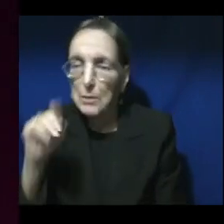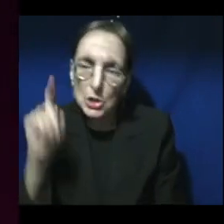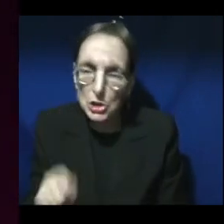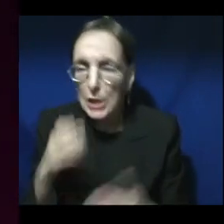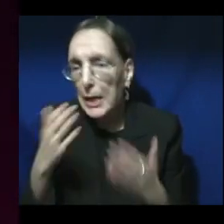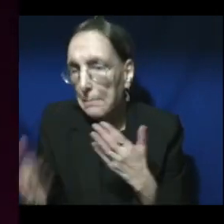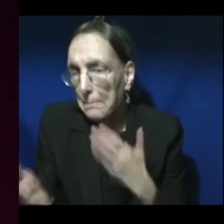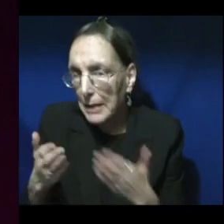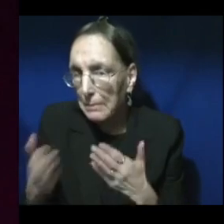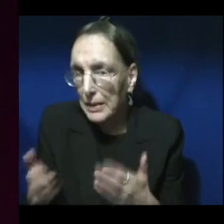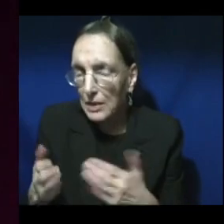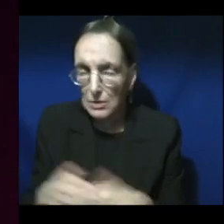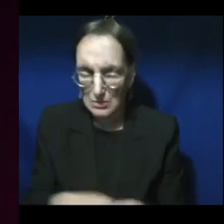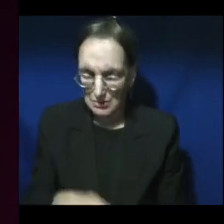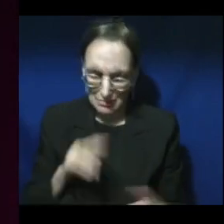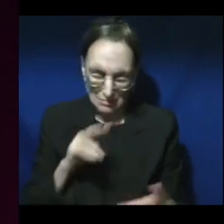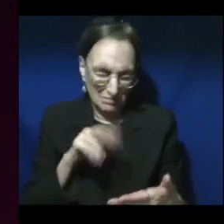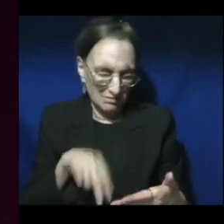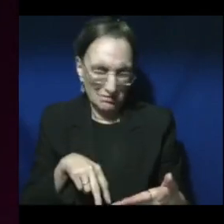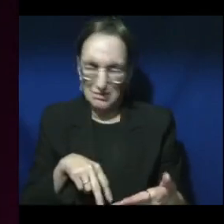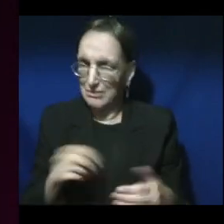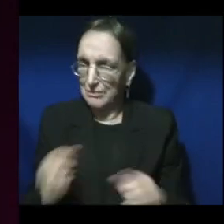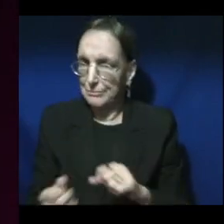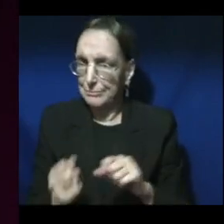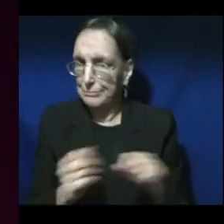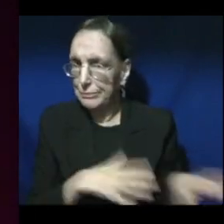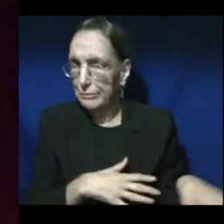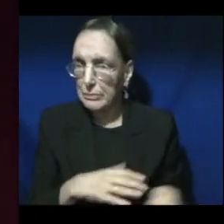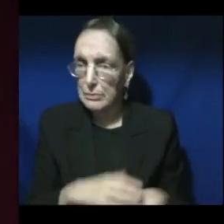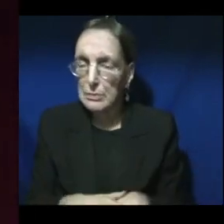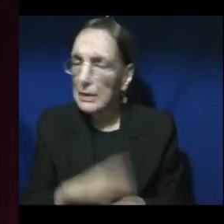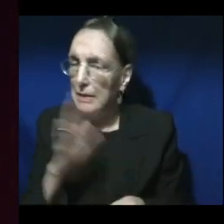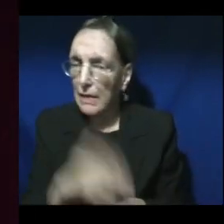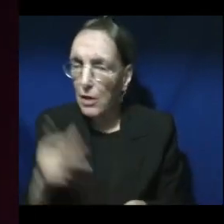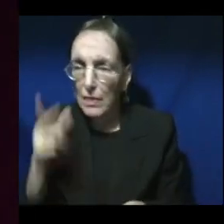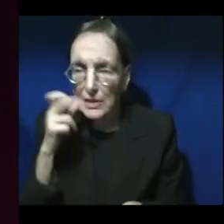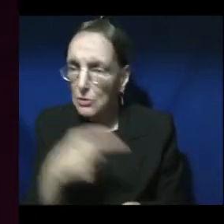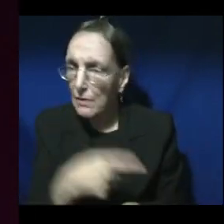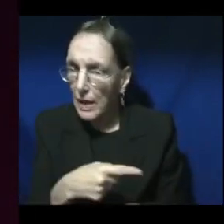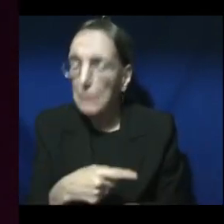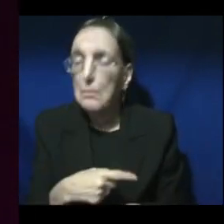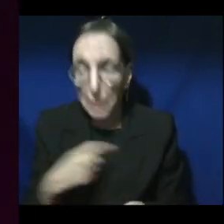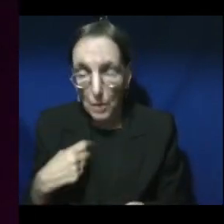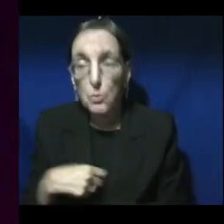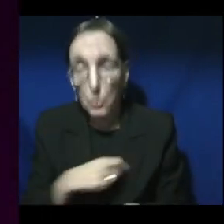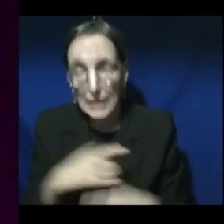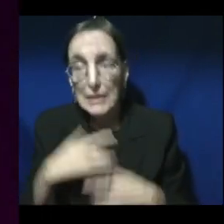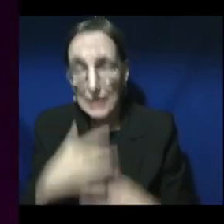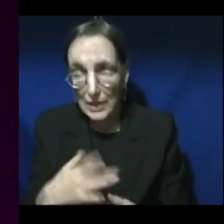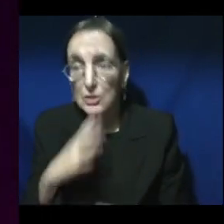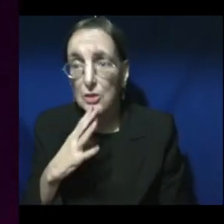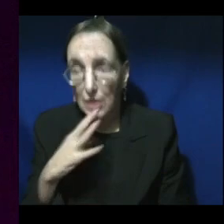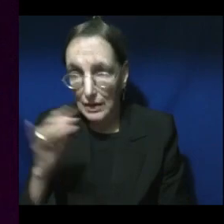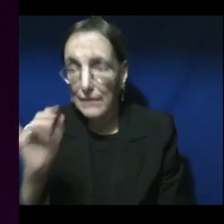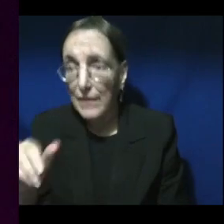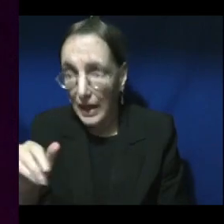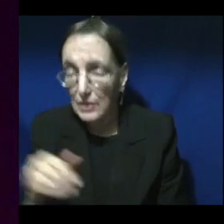you would never listen to what they had to say. Yeah, we do that all the time when speaking. If you don’t think you do it, by the way, record yourself the next time you’re on a Zoom call,